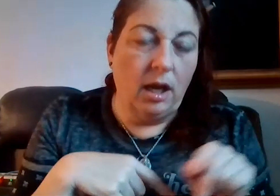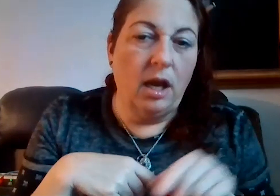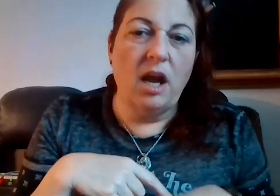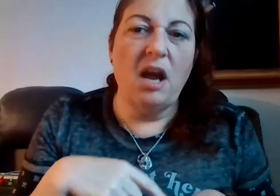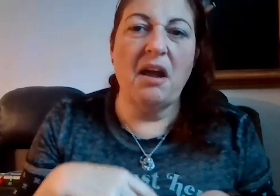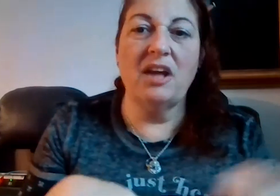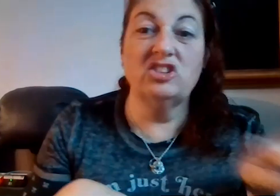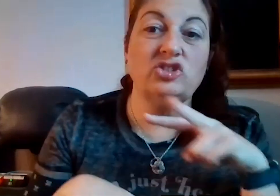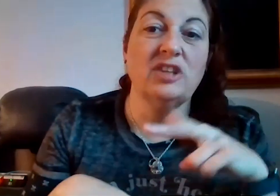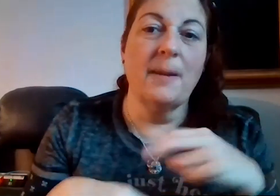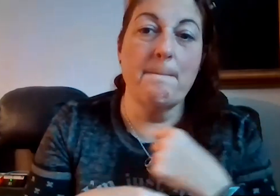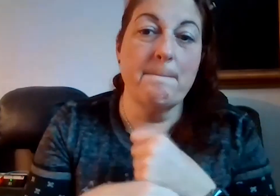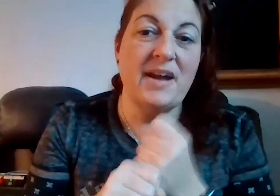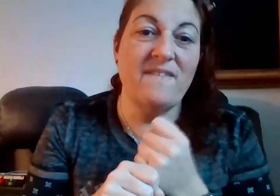hearing people